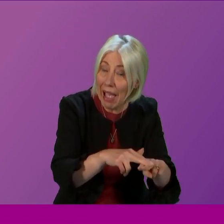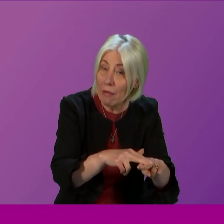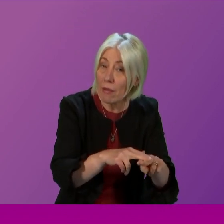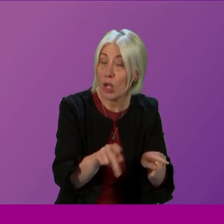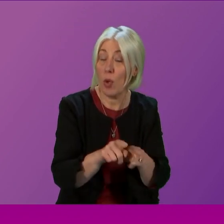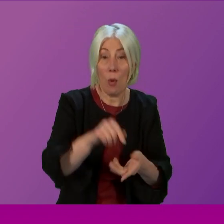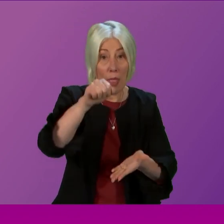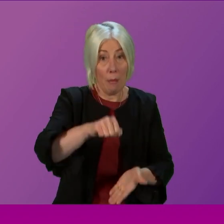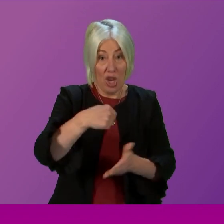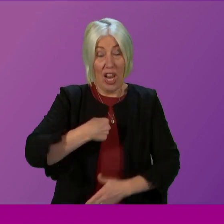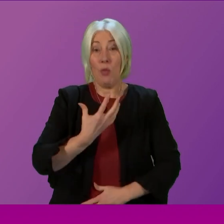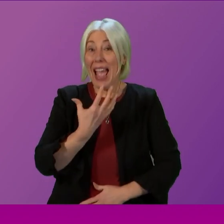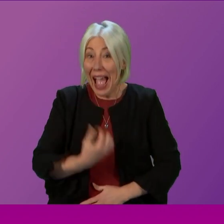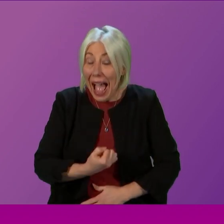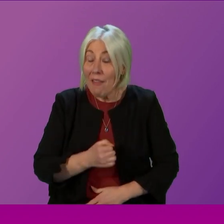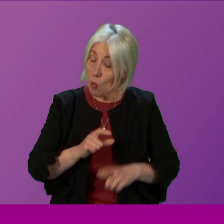that we place on those workers. Within our budgets, we will continue to prioritise that,